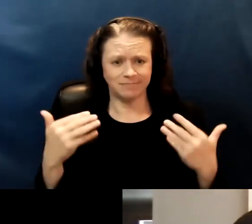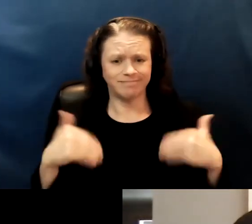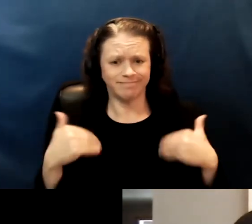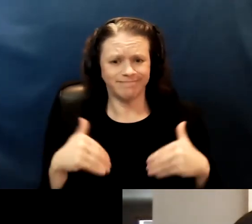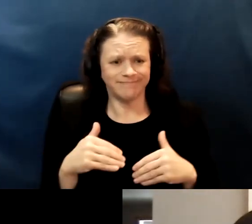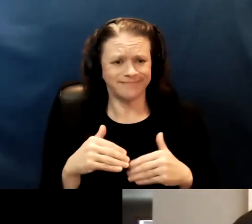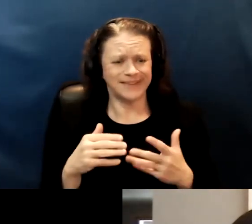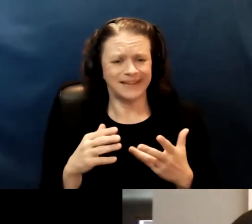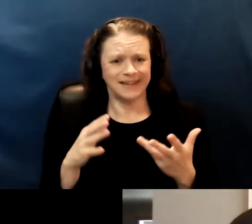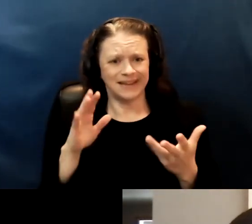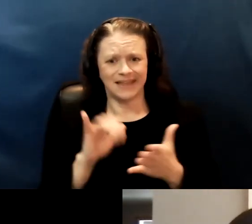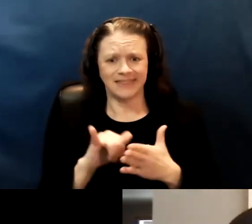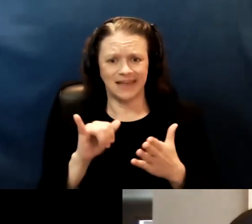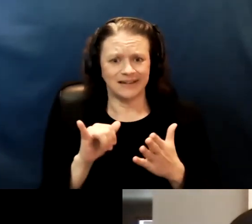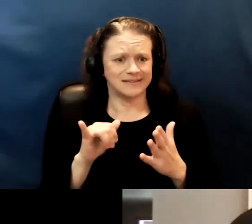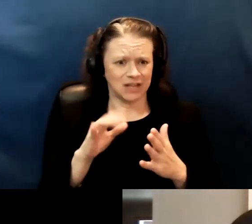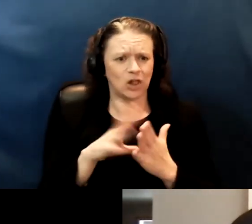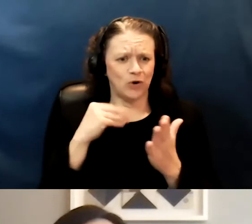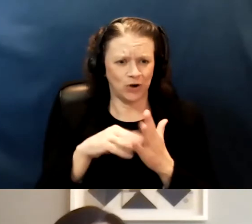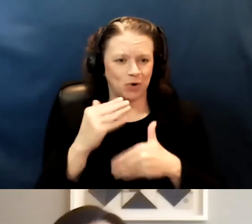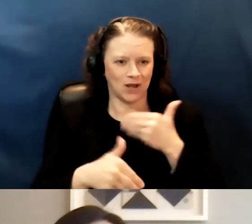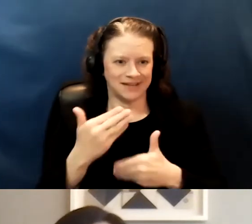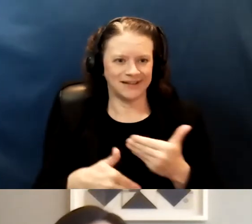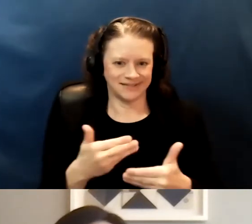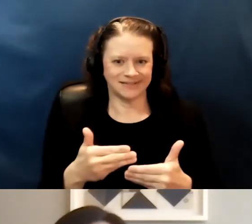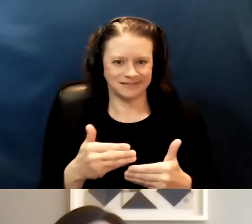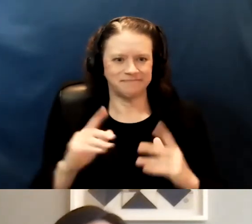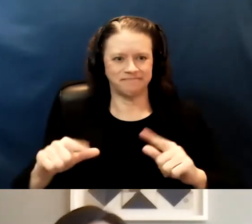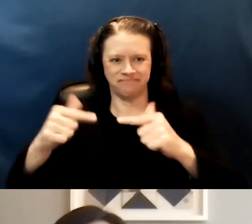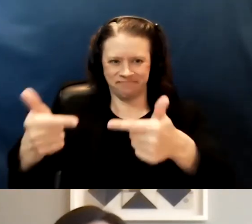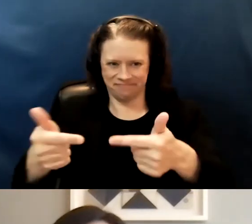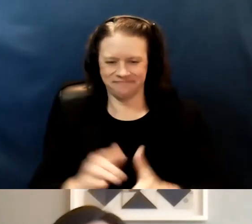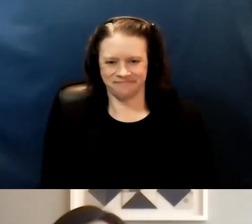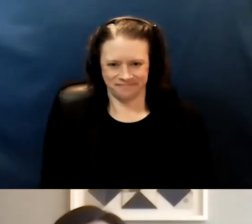learning process. And I do highly recommend Rev.com, which I'll